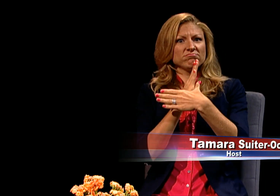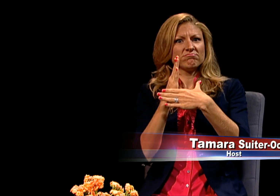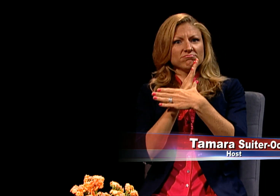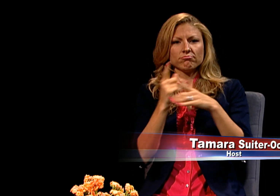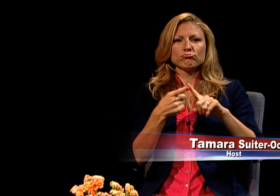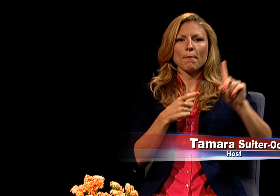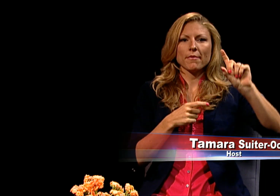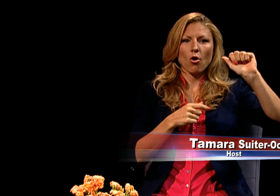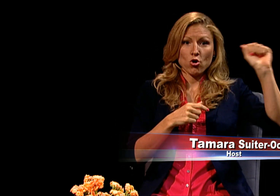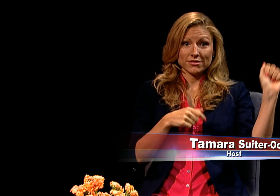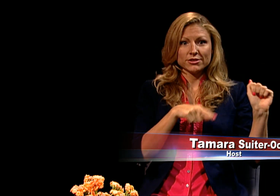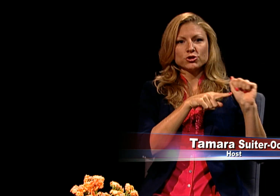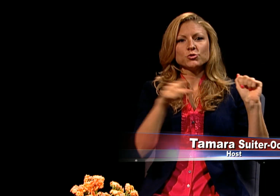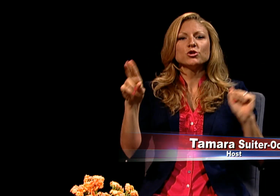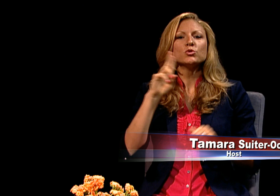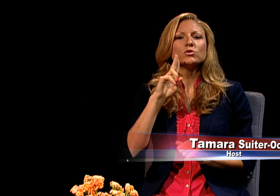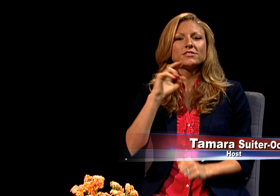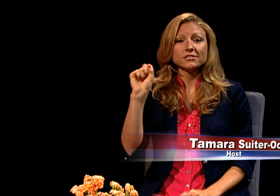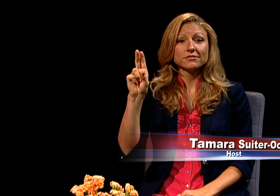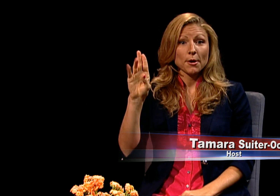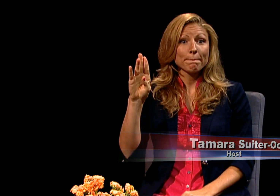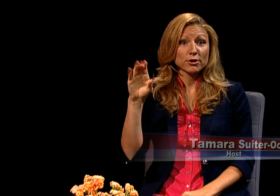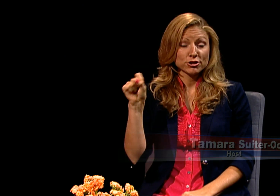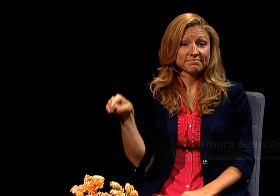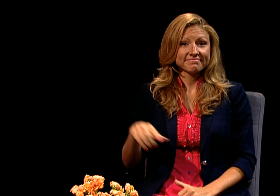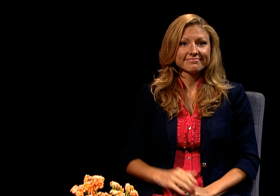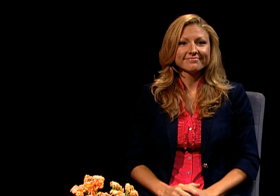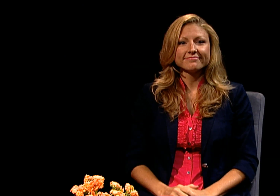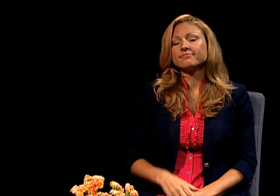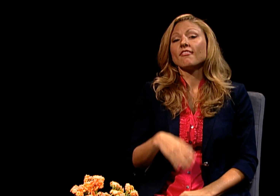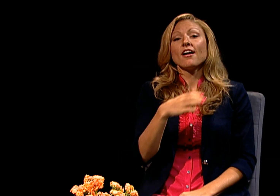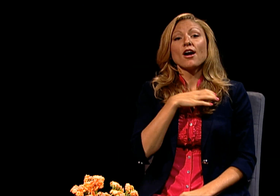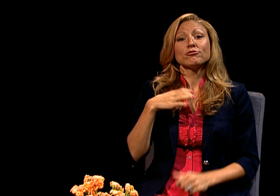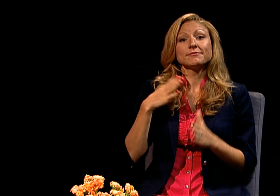THE 10 DISTRICT STRETCHES FROM AUSTIN TO THE HOUSTON SUBURBS.